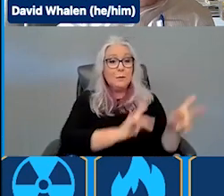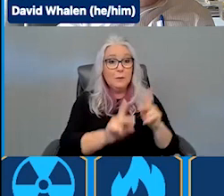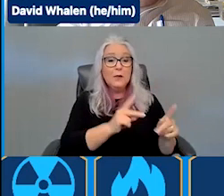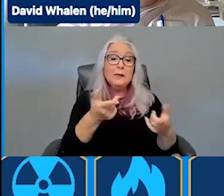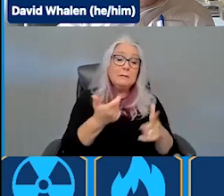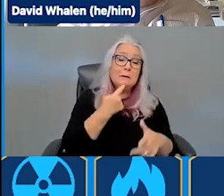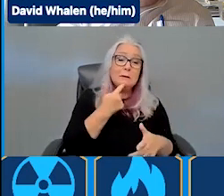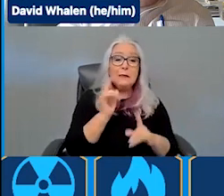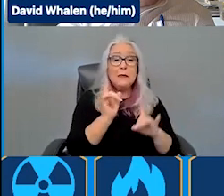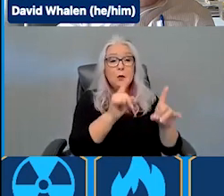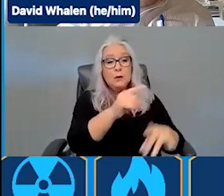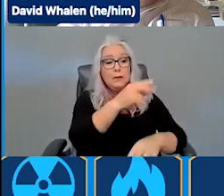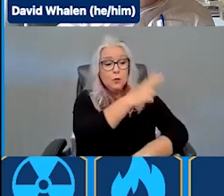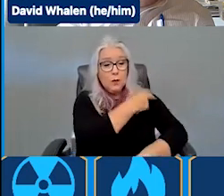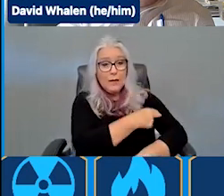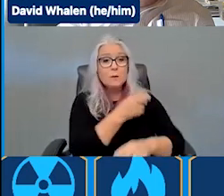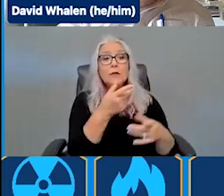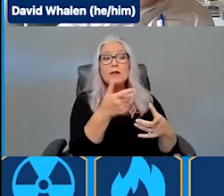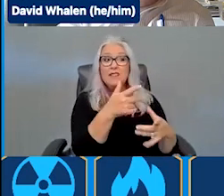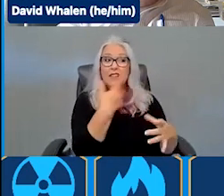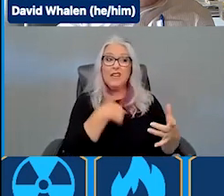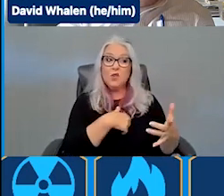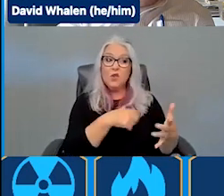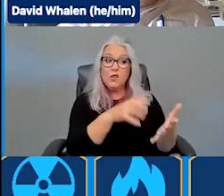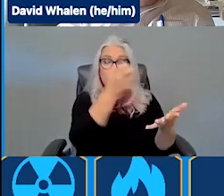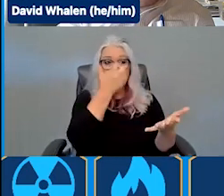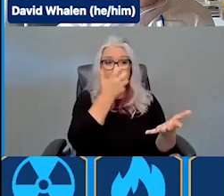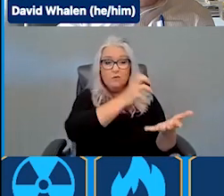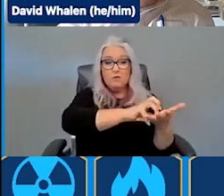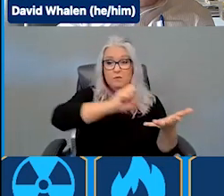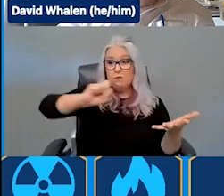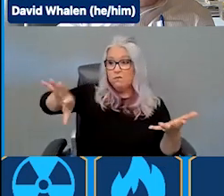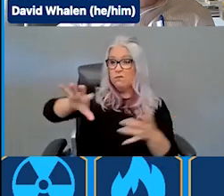hospital and maybe the ventilators could be taken by the hospital for use for others.